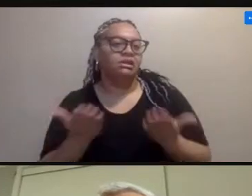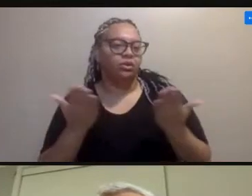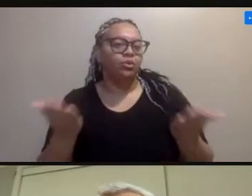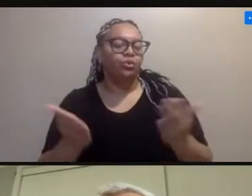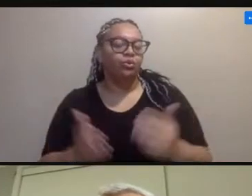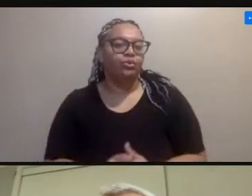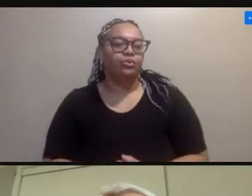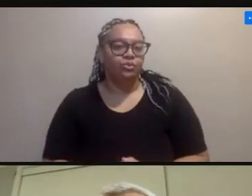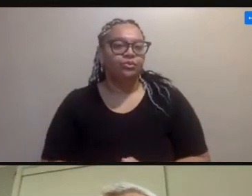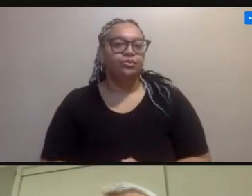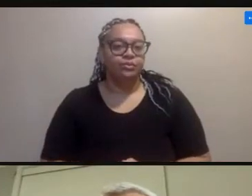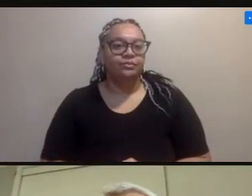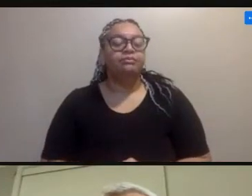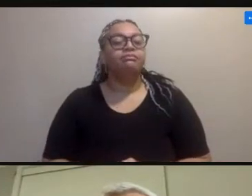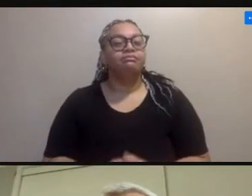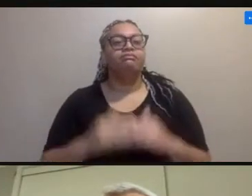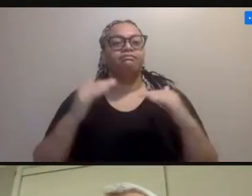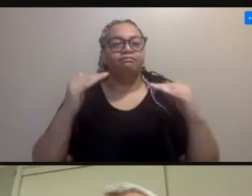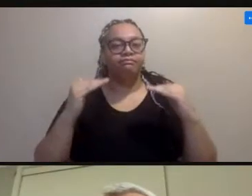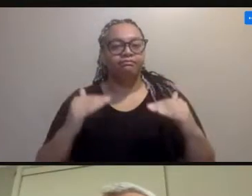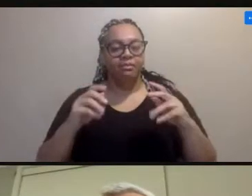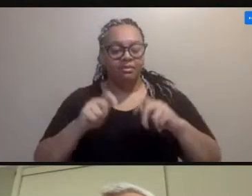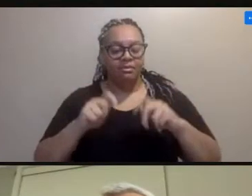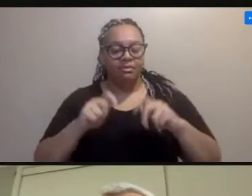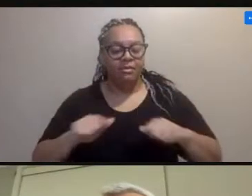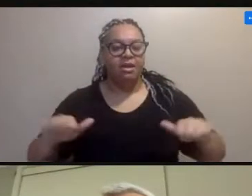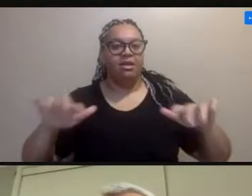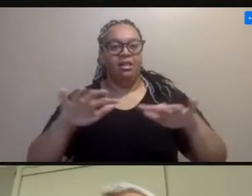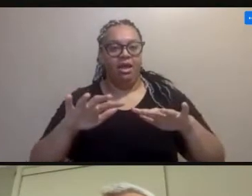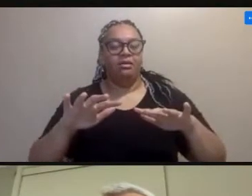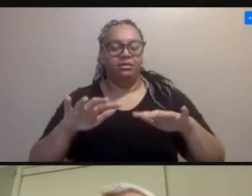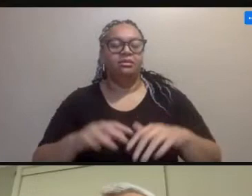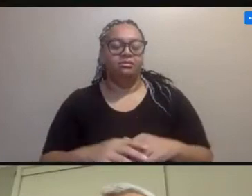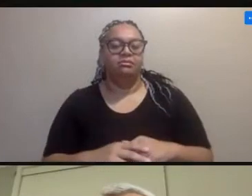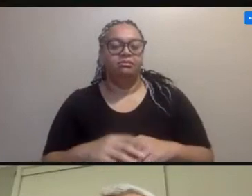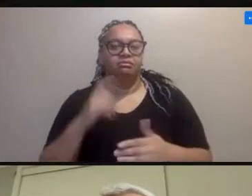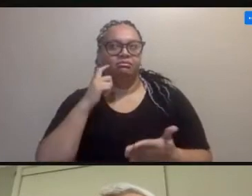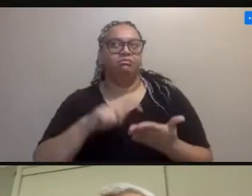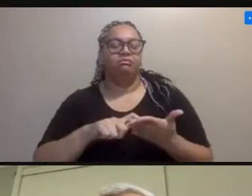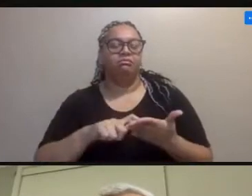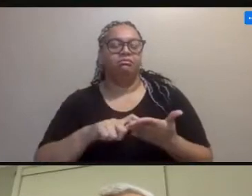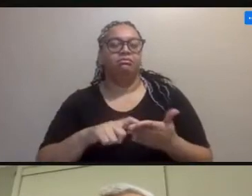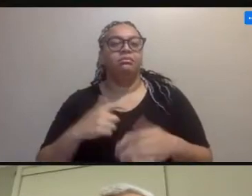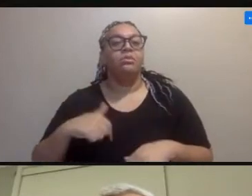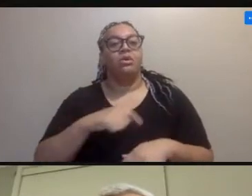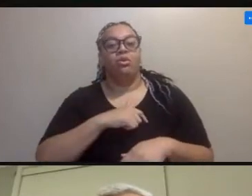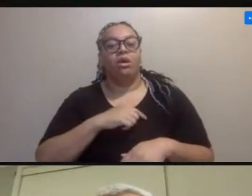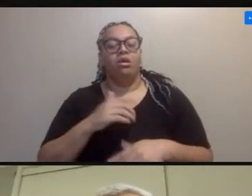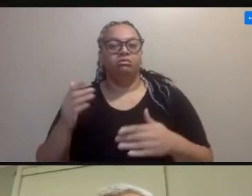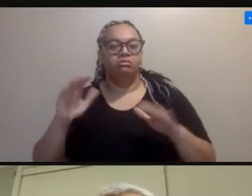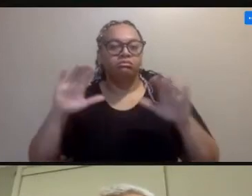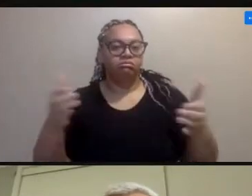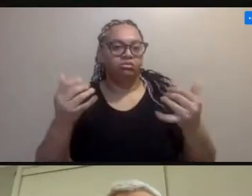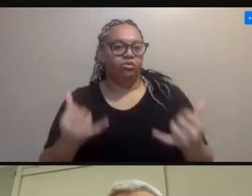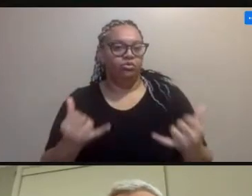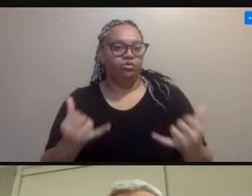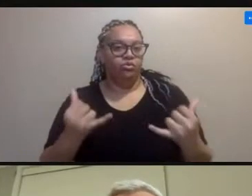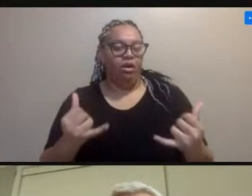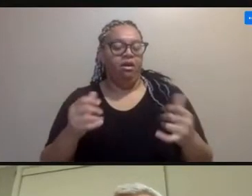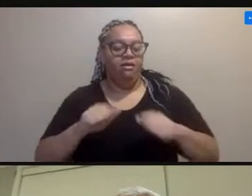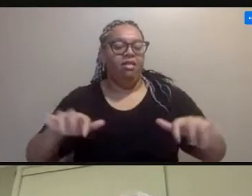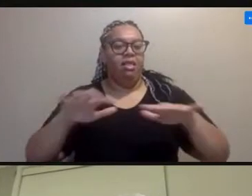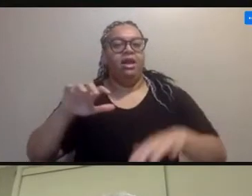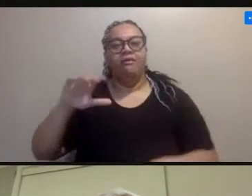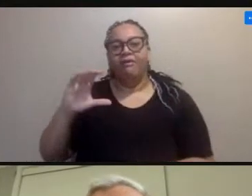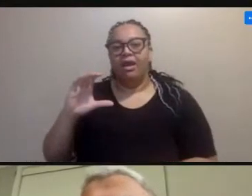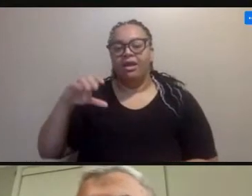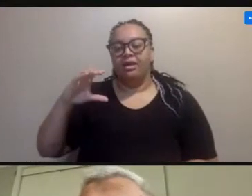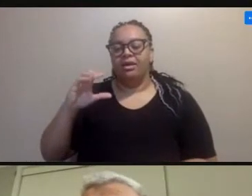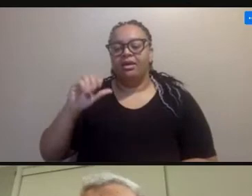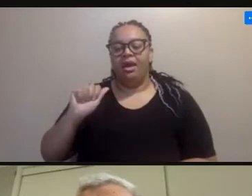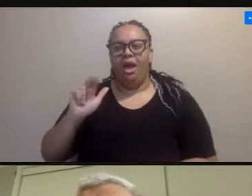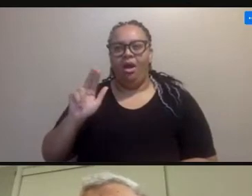NOT MAKE IT EVERYONE ELSE'S